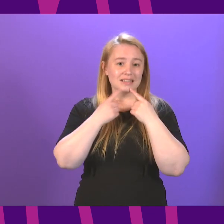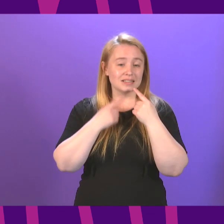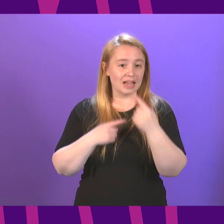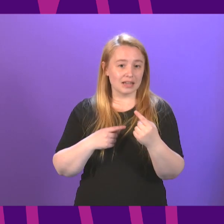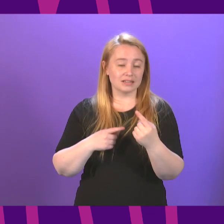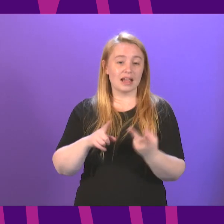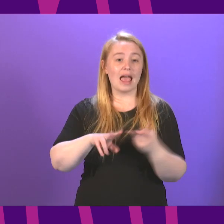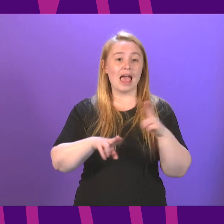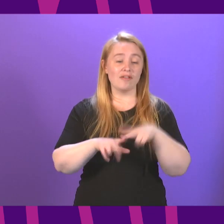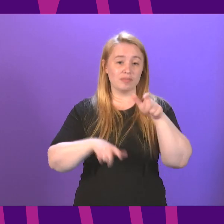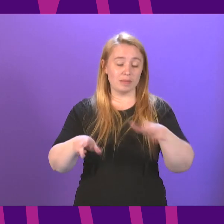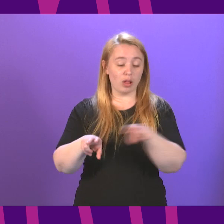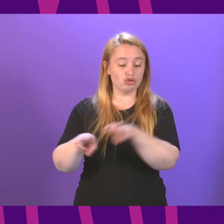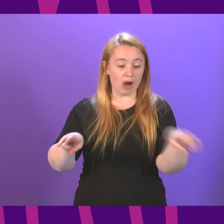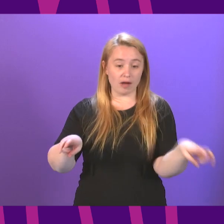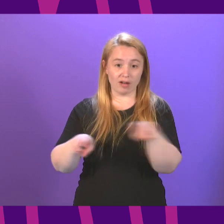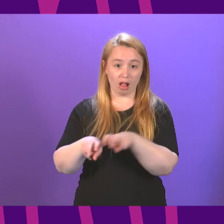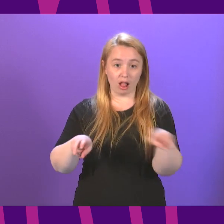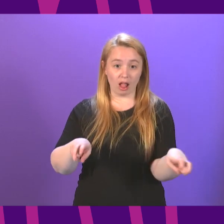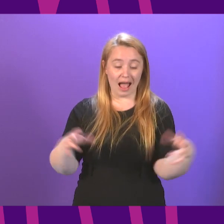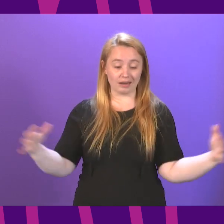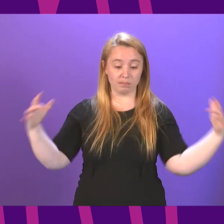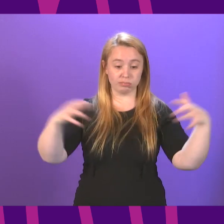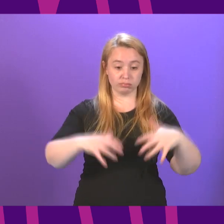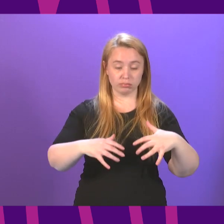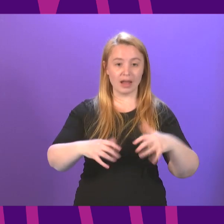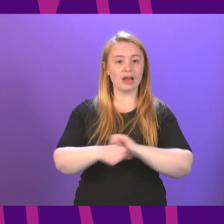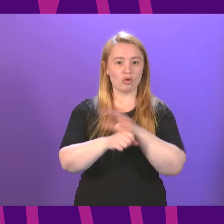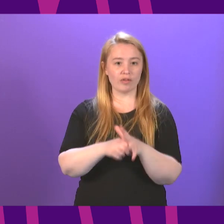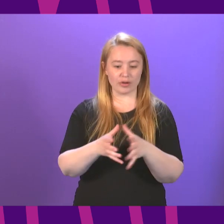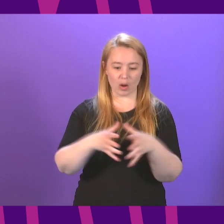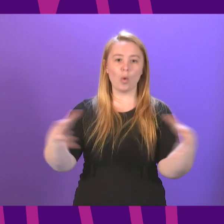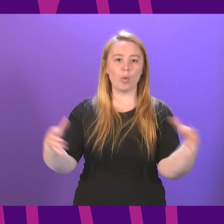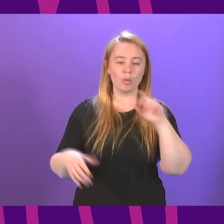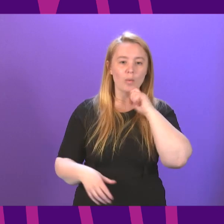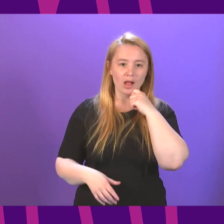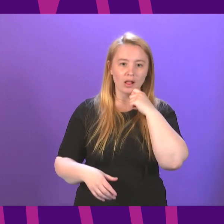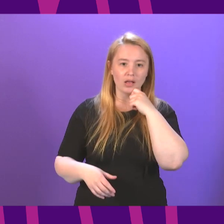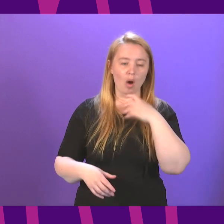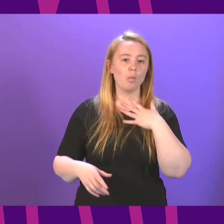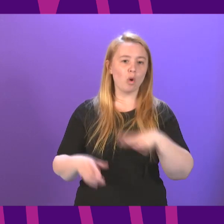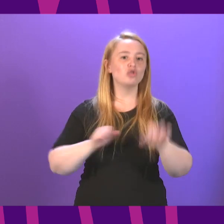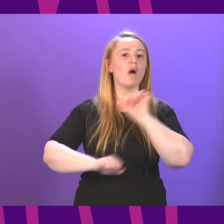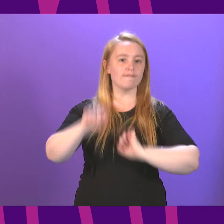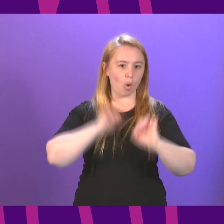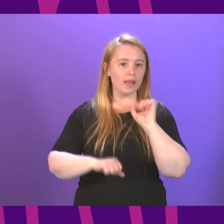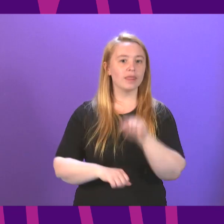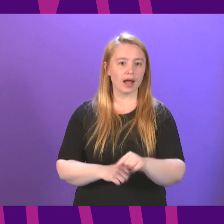come together and to travel means that the number of cases of the virus will rise. That is what we are trying to avoid. It feels as though Liam McArthur would have criticised us whatever